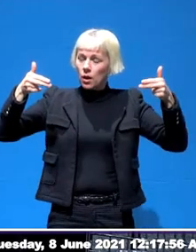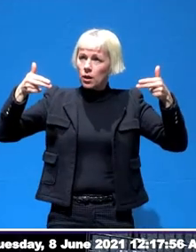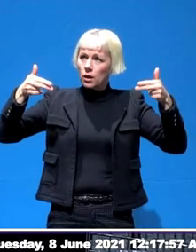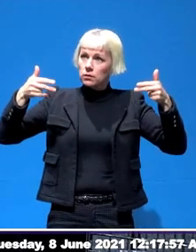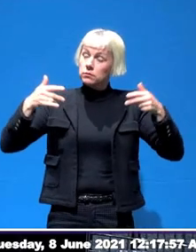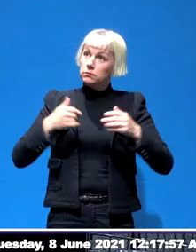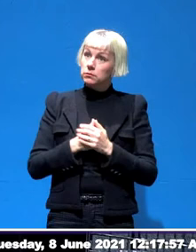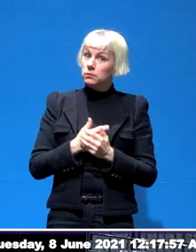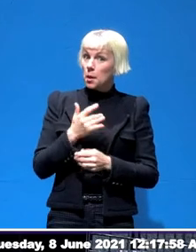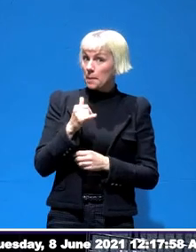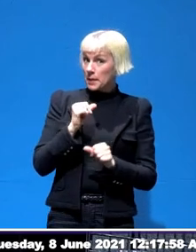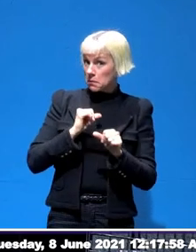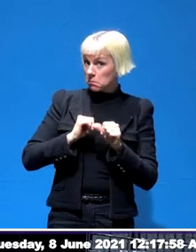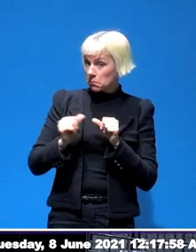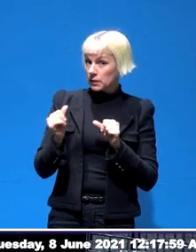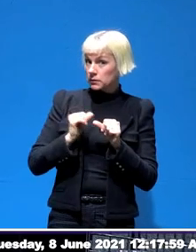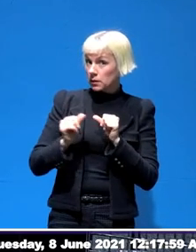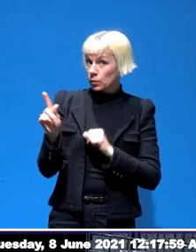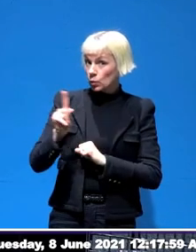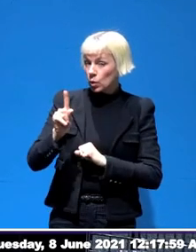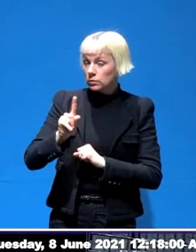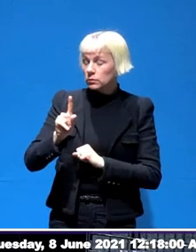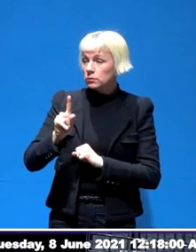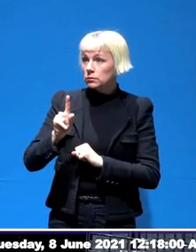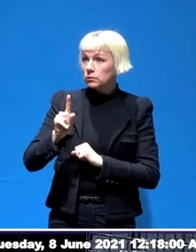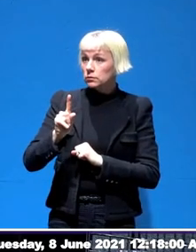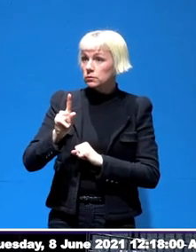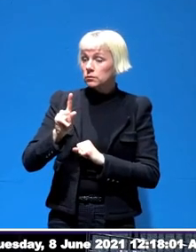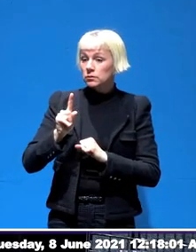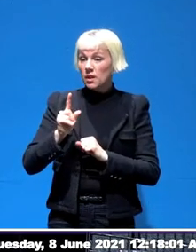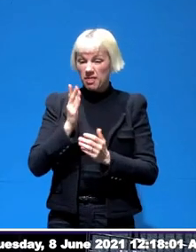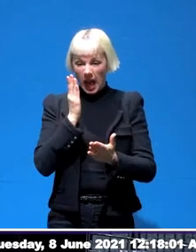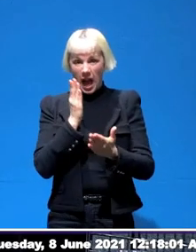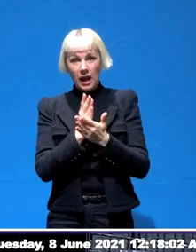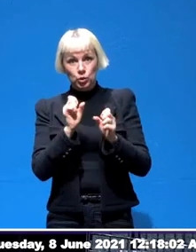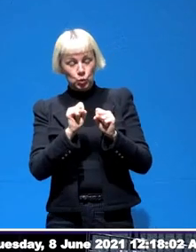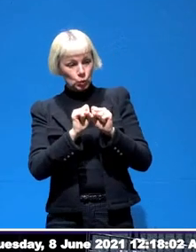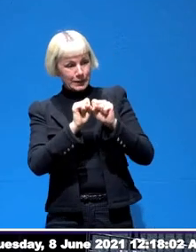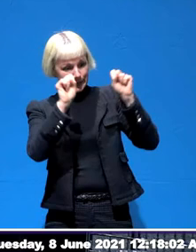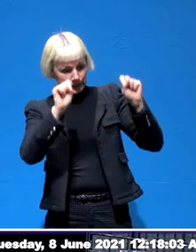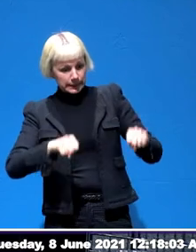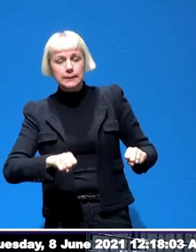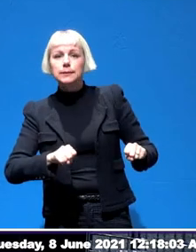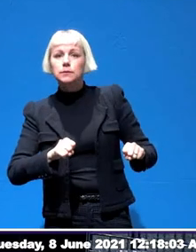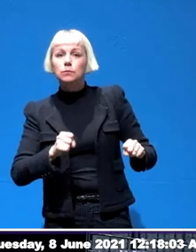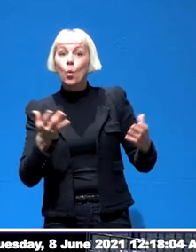systems that --- that the nature of where people live,